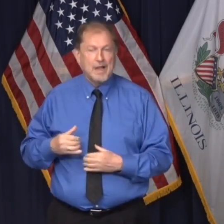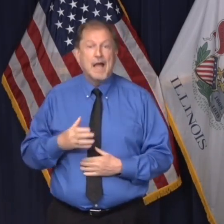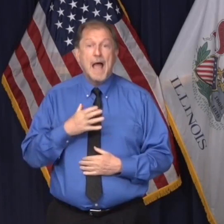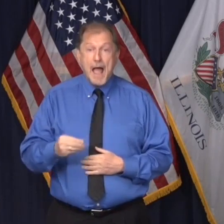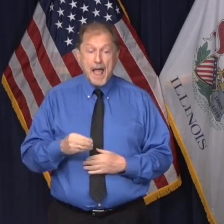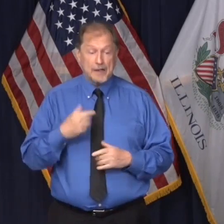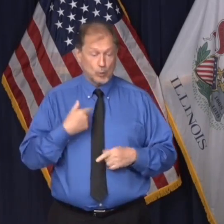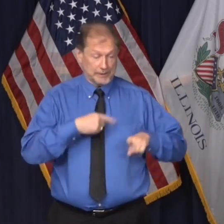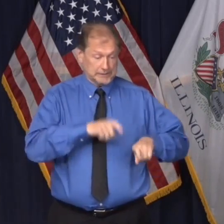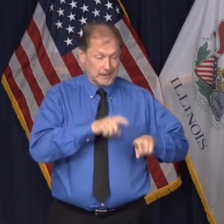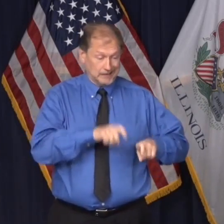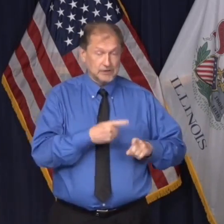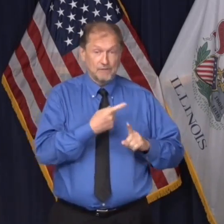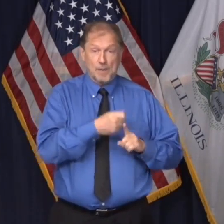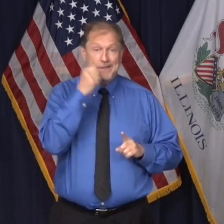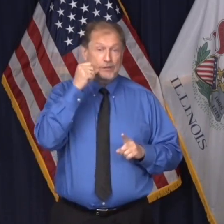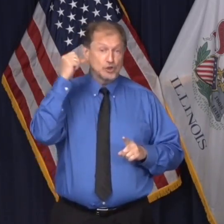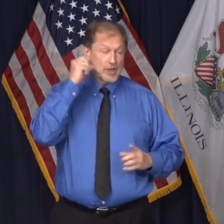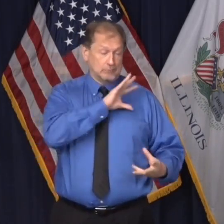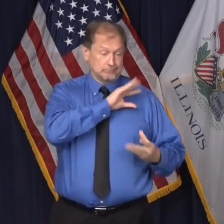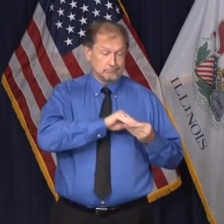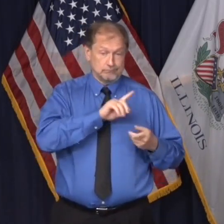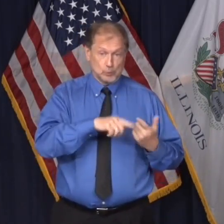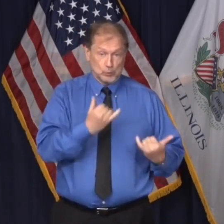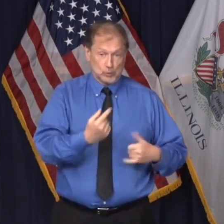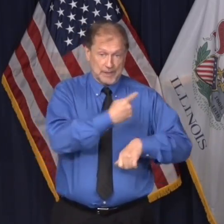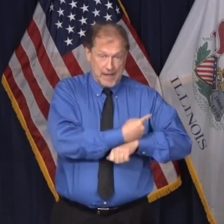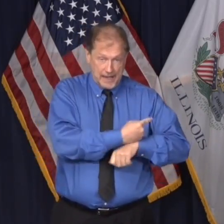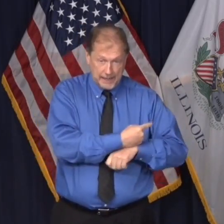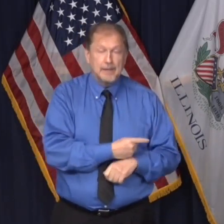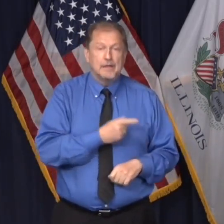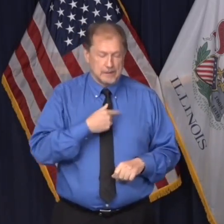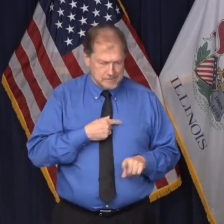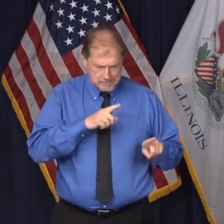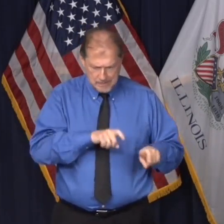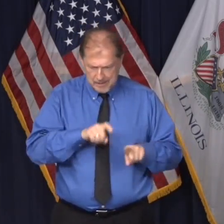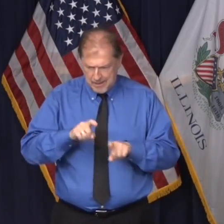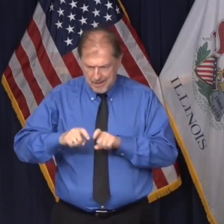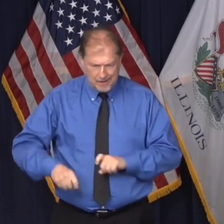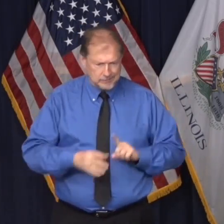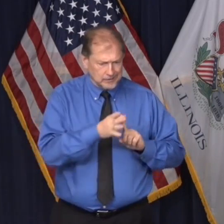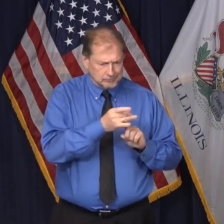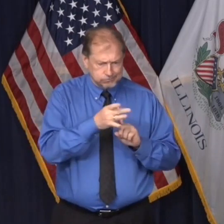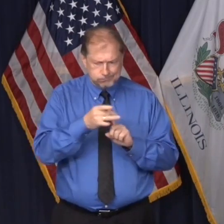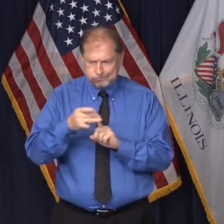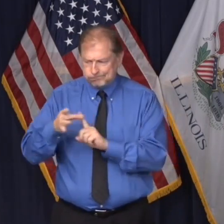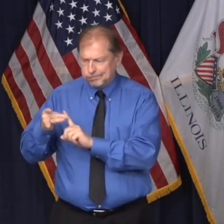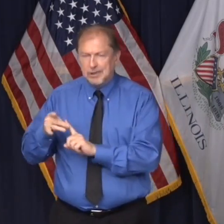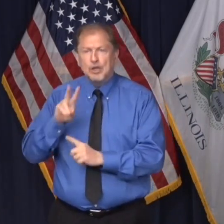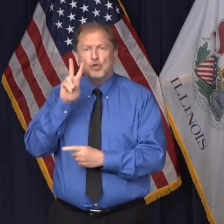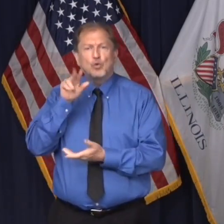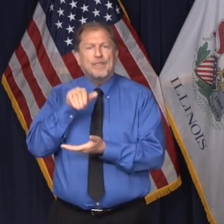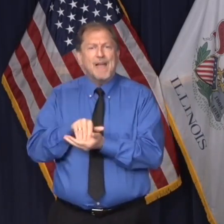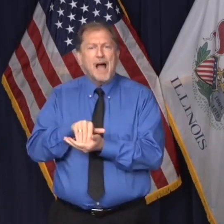AVAILABILITY. FIRST NEW CASES AND NEW TESTS AS WELL AS THE PERCENTAGE OF TESTS THAT WERE POSITIVE OVER THE LAST 24 HOURS.